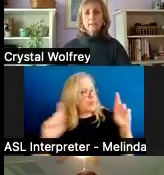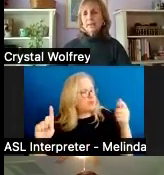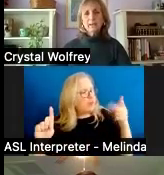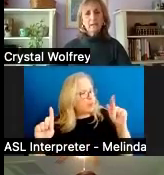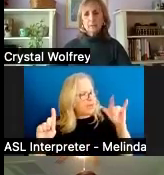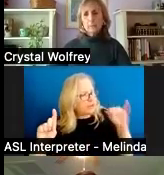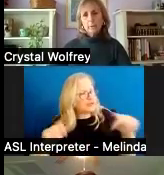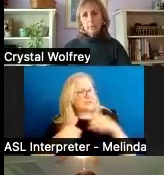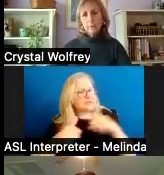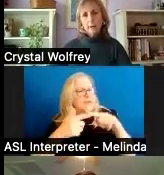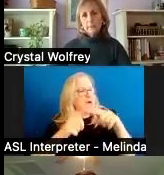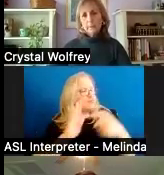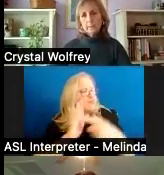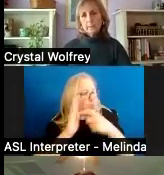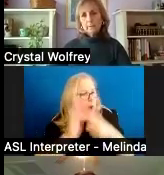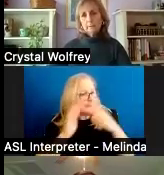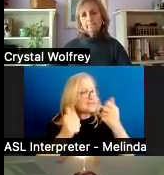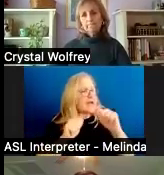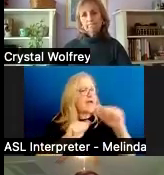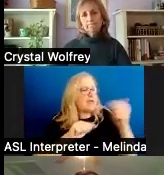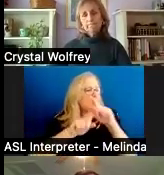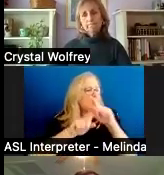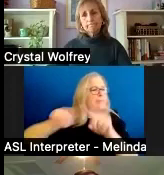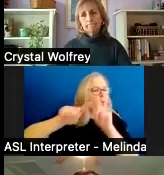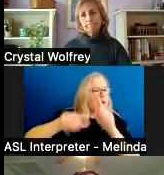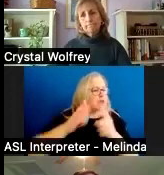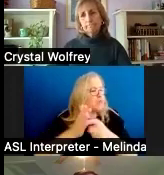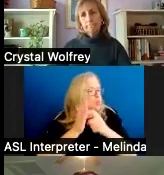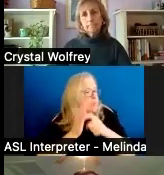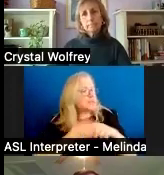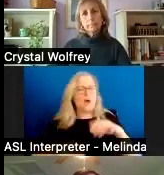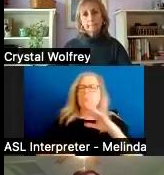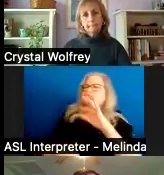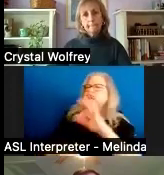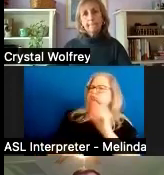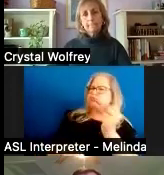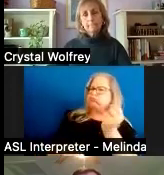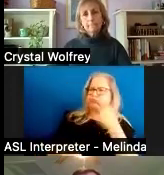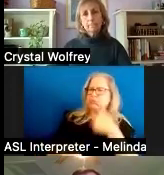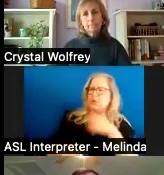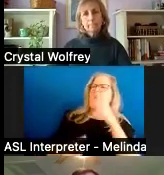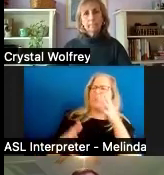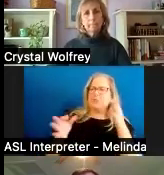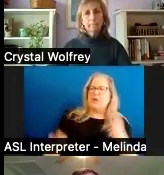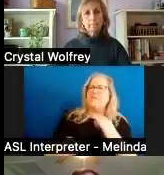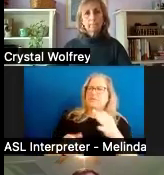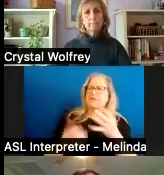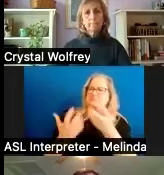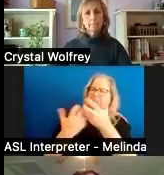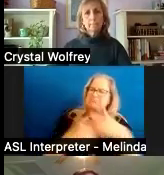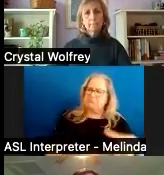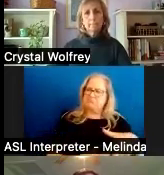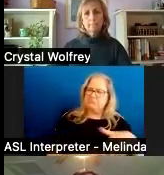and any other reporting requirements and stuff. Sean Hine: That makes sense. I will definitely work on getting all this covered within the week and get back to you